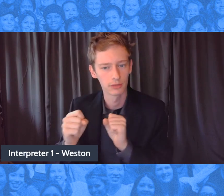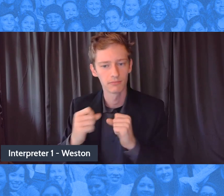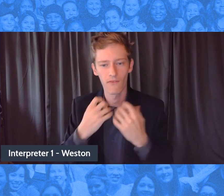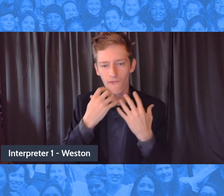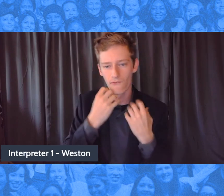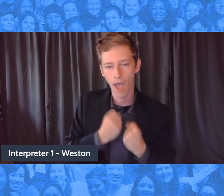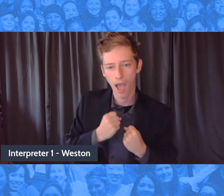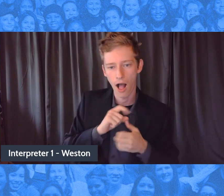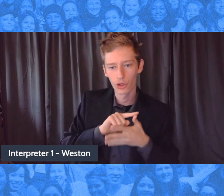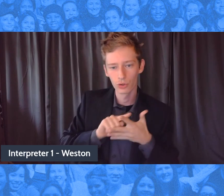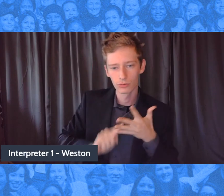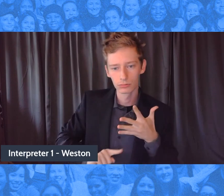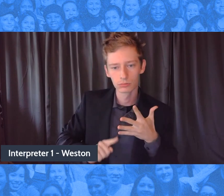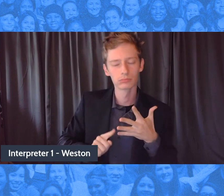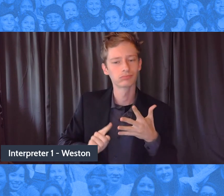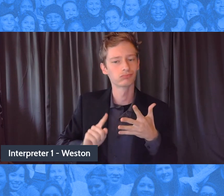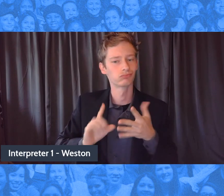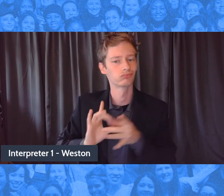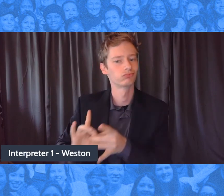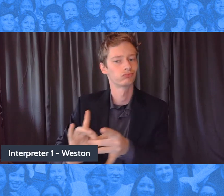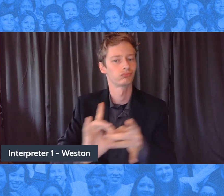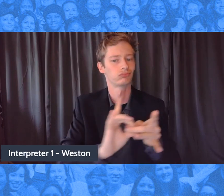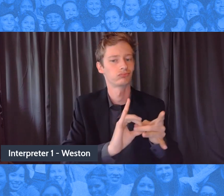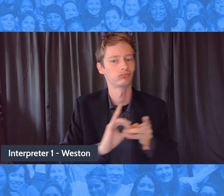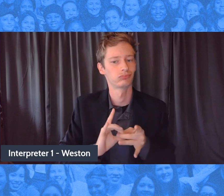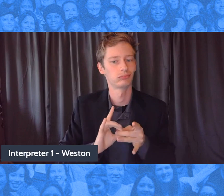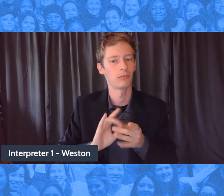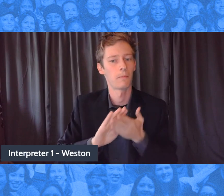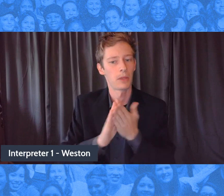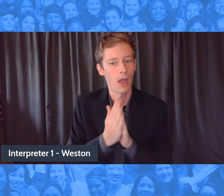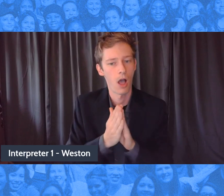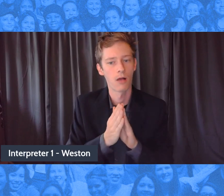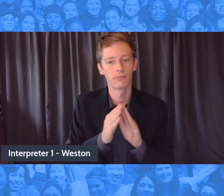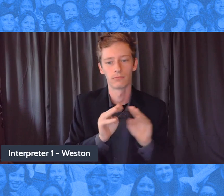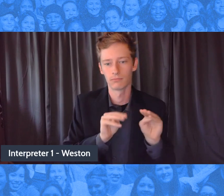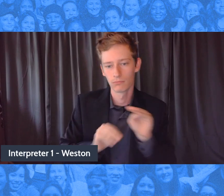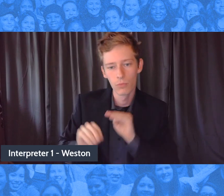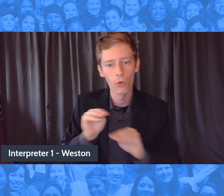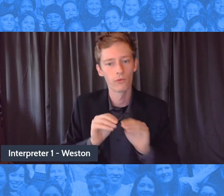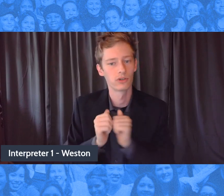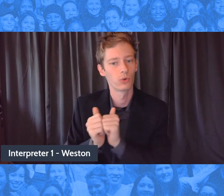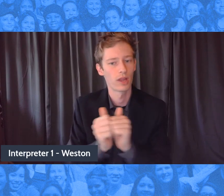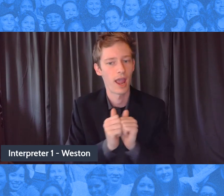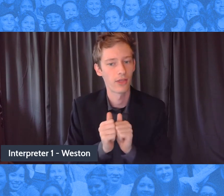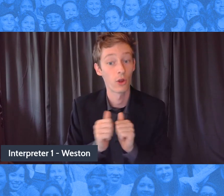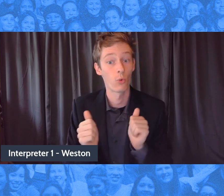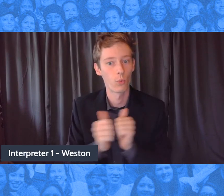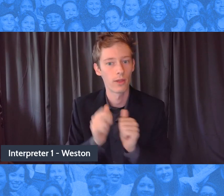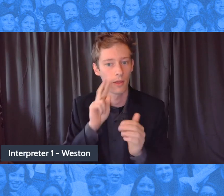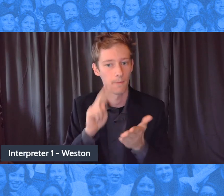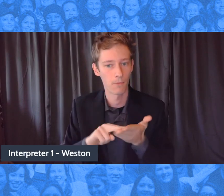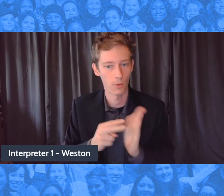to learn from each other and move together with purpose. Women and women of color are the center of this fight,